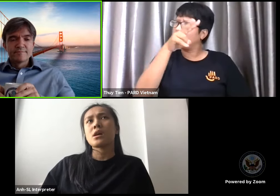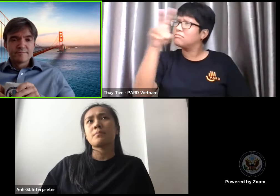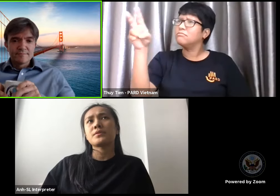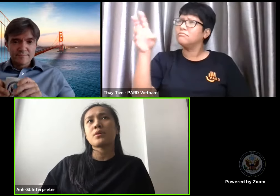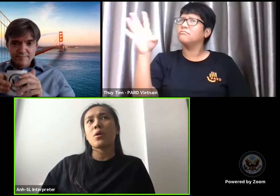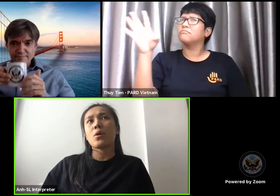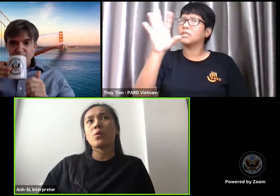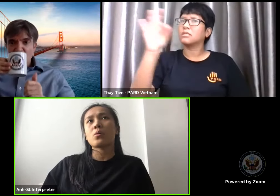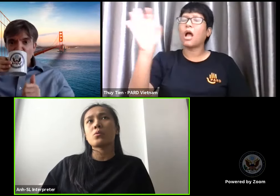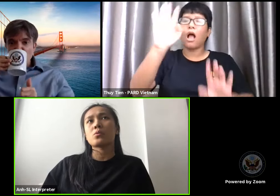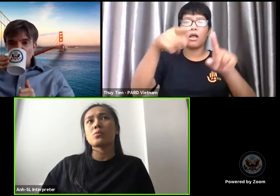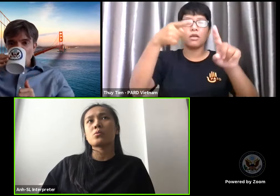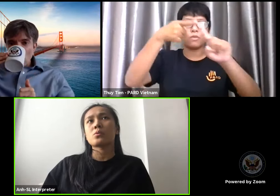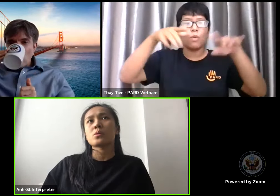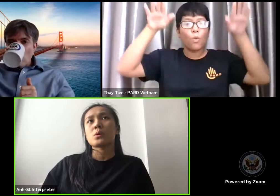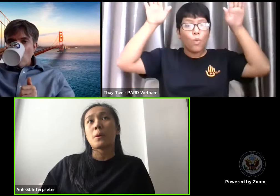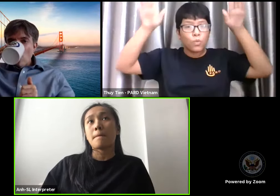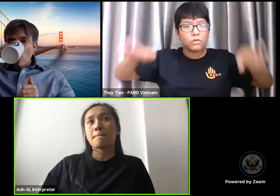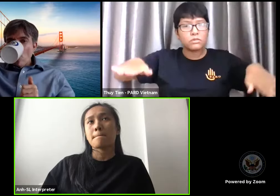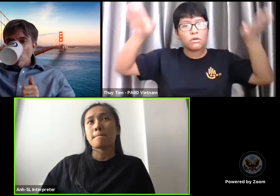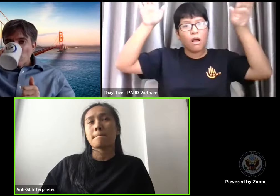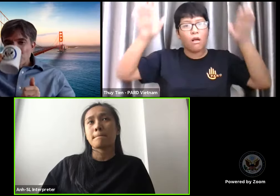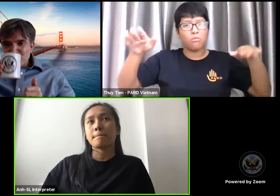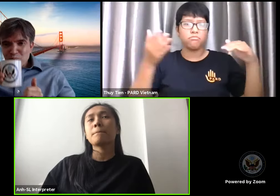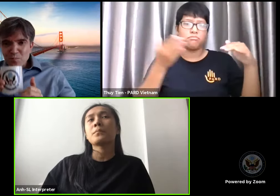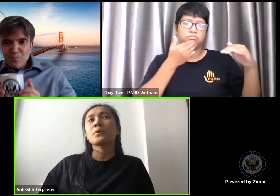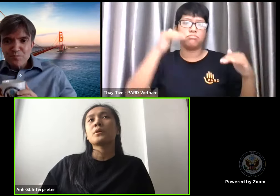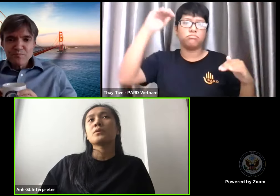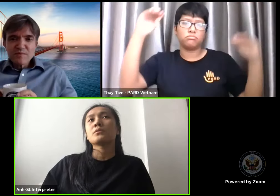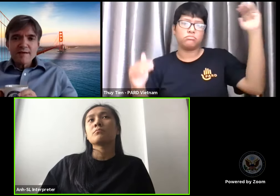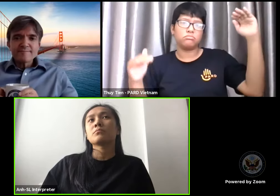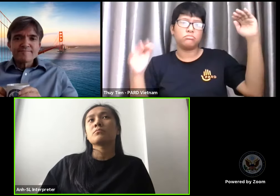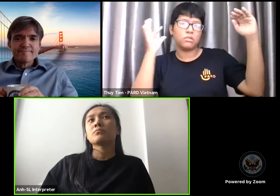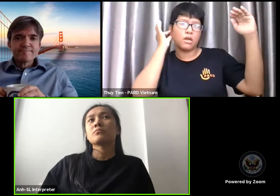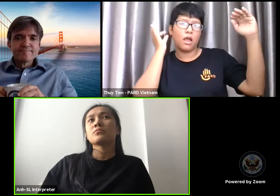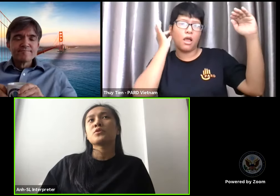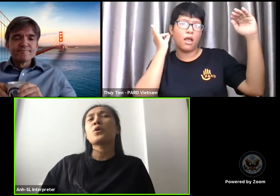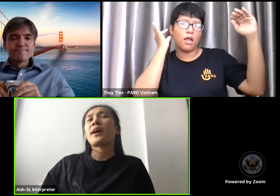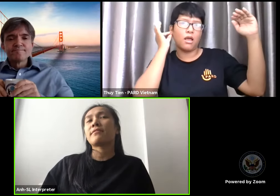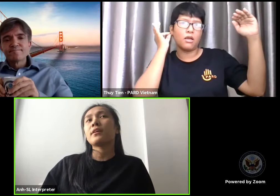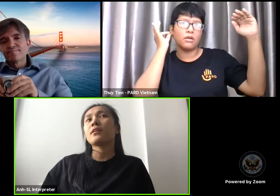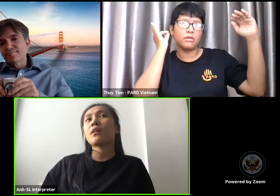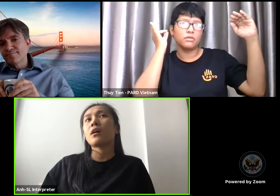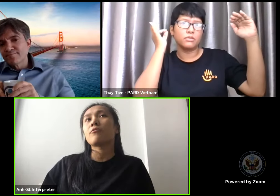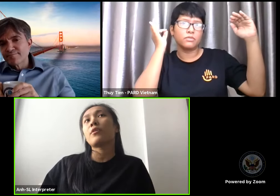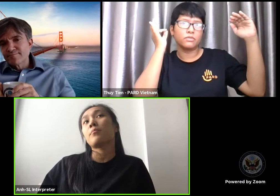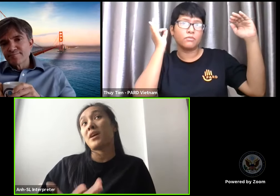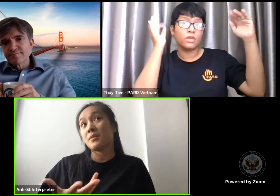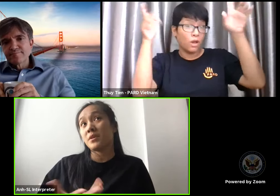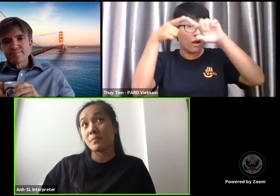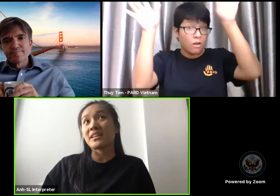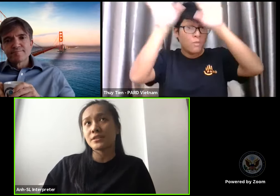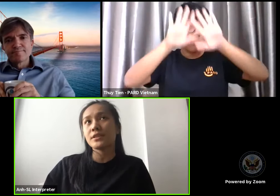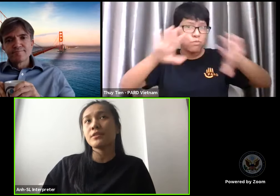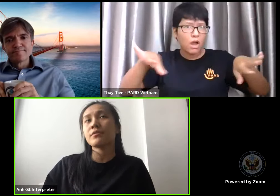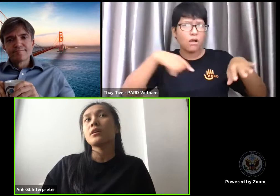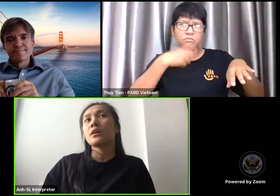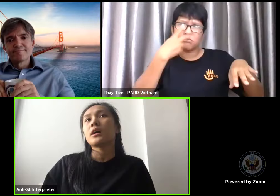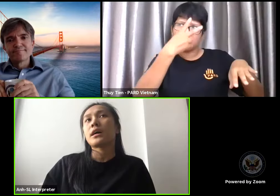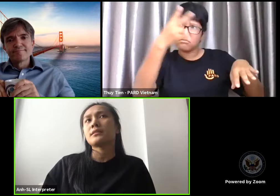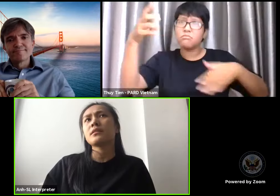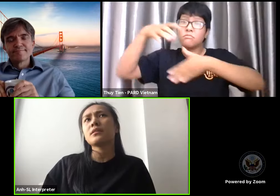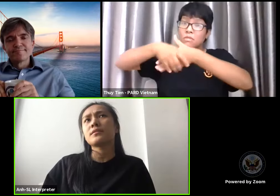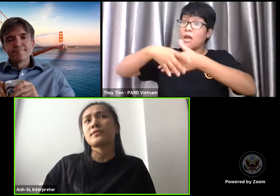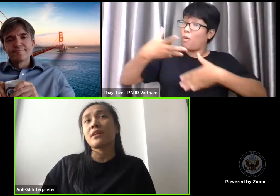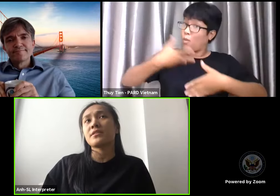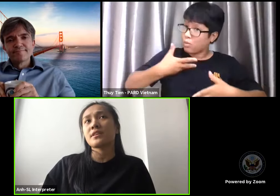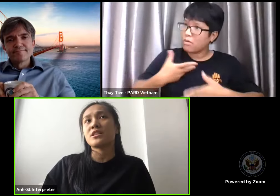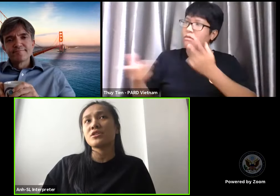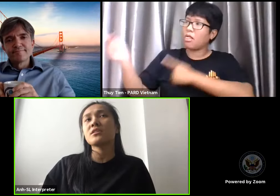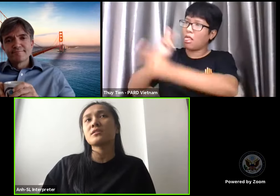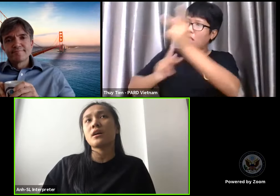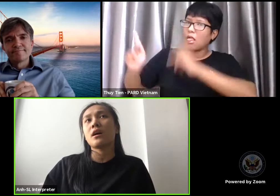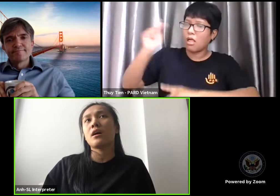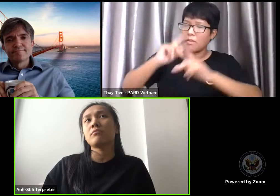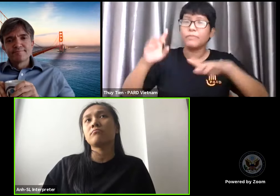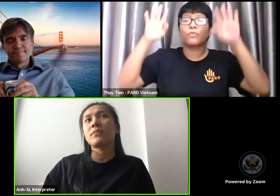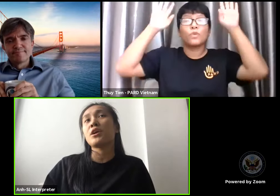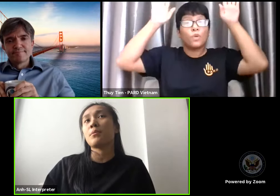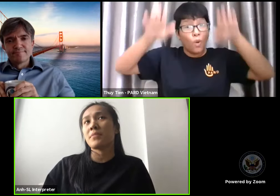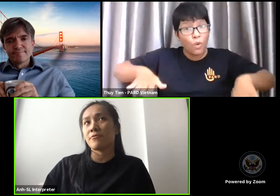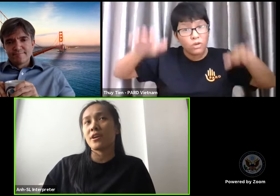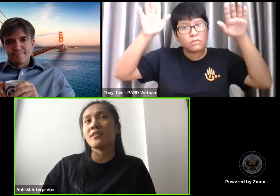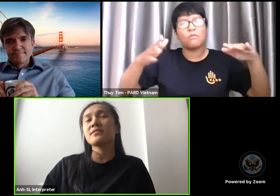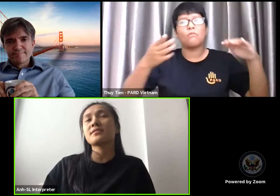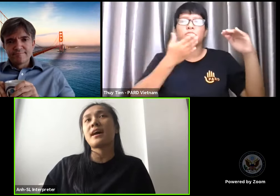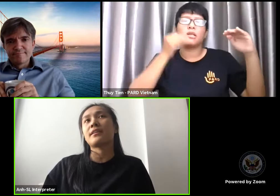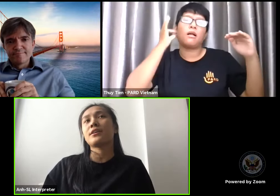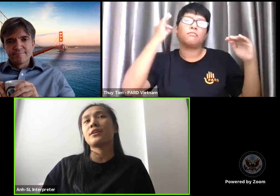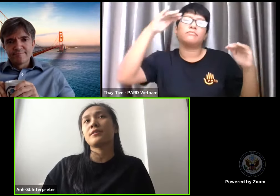[Anh] So, I think from my perspective, I think in Southeast Asia, many of my friends that